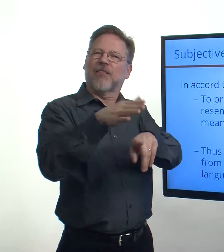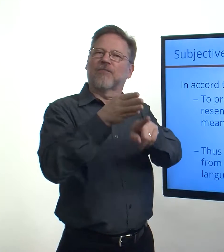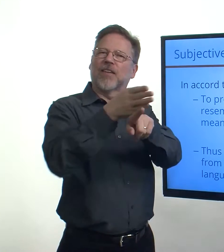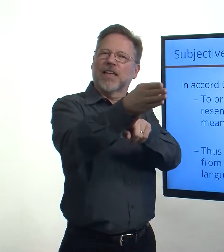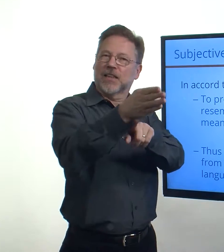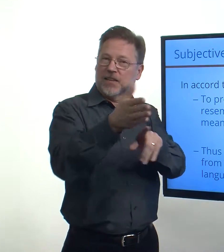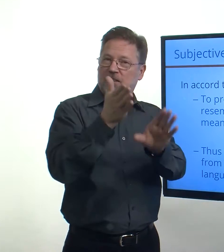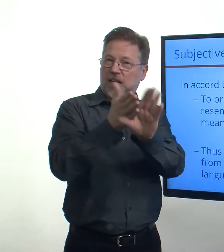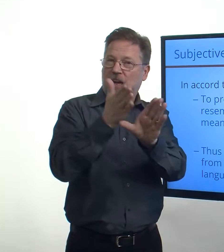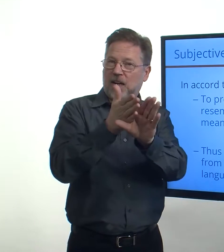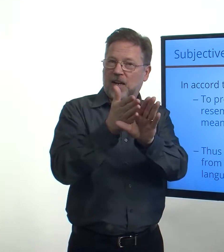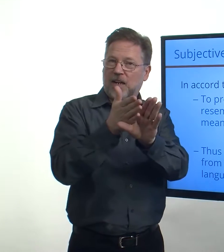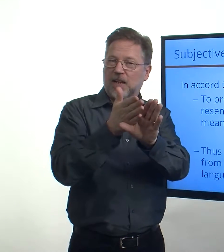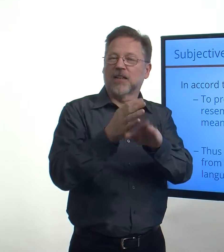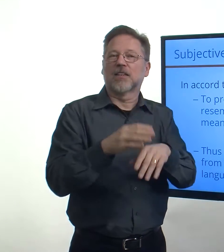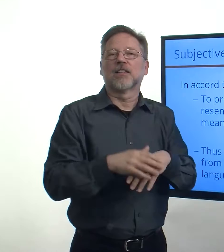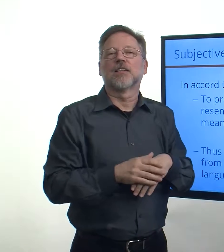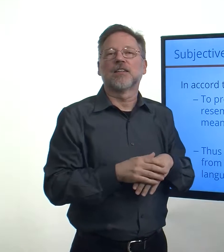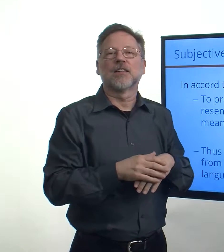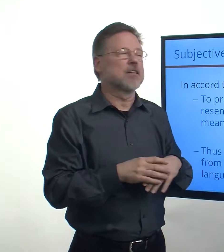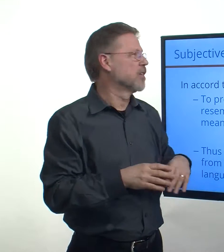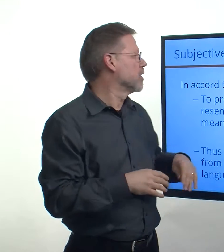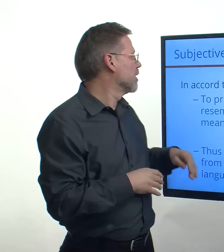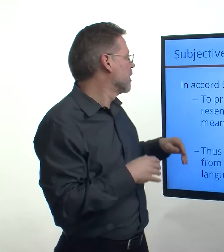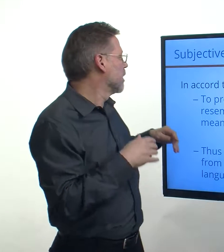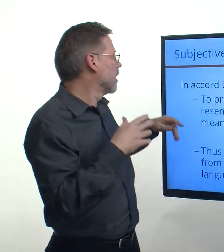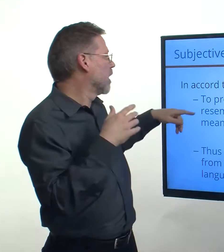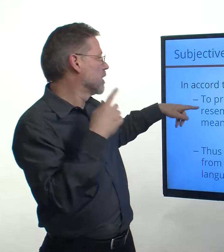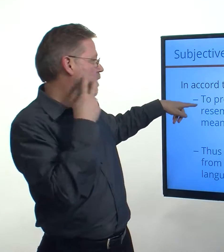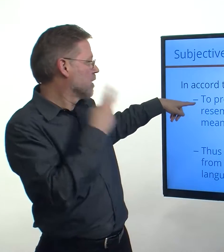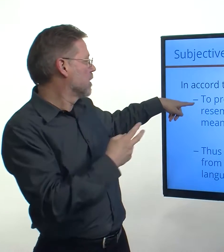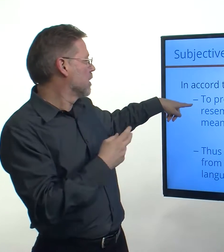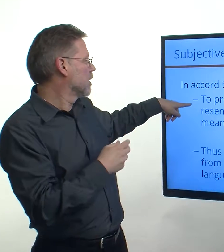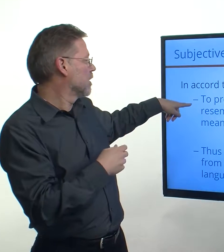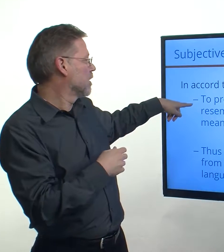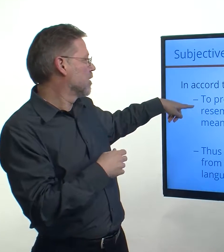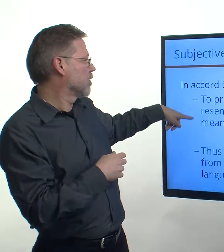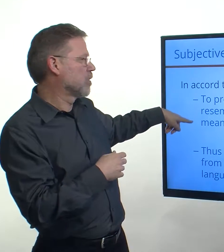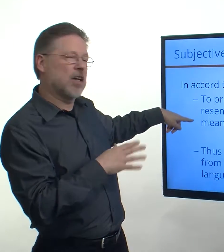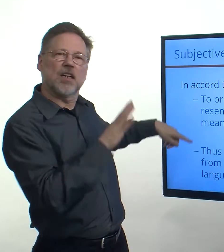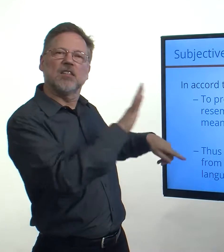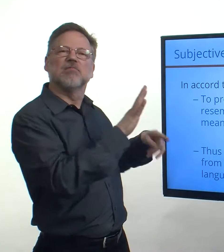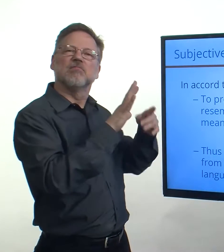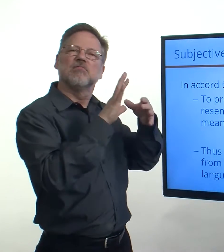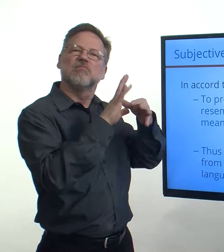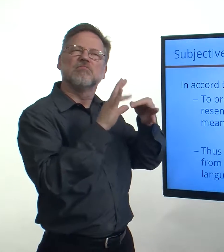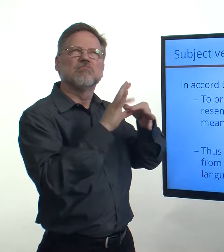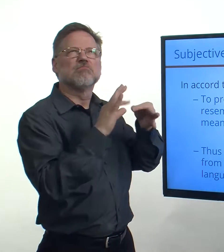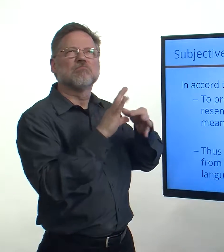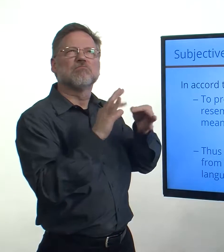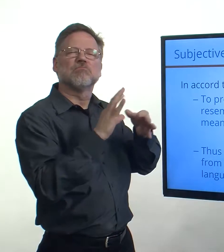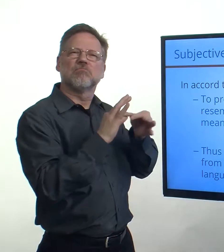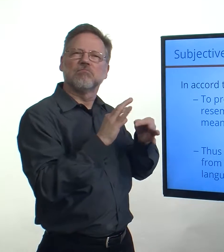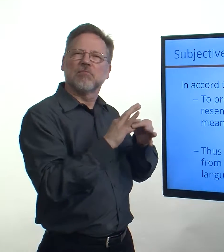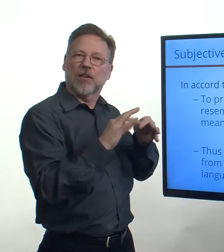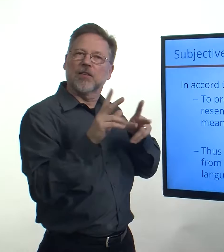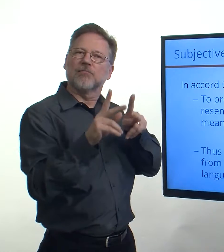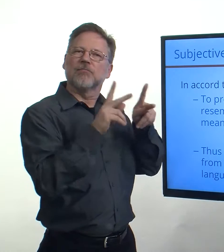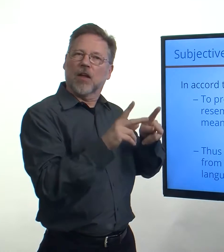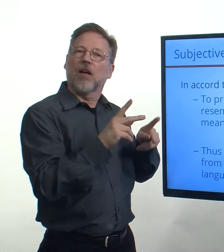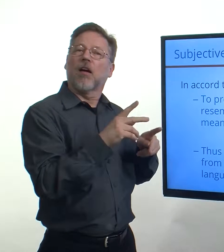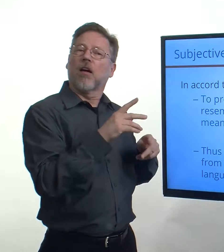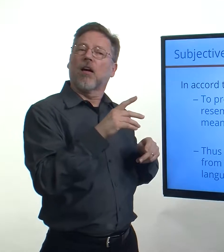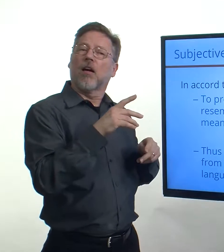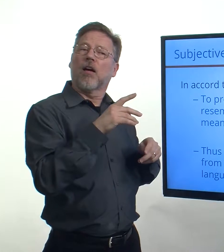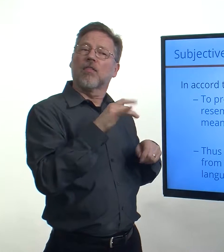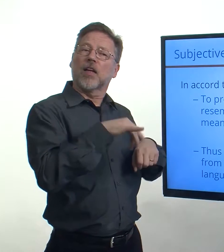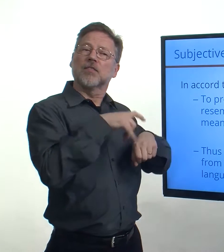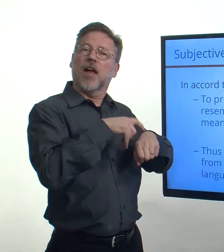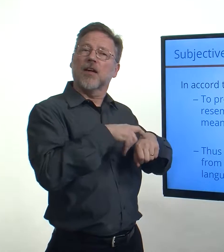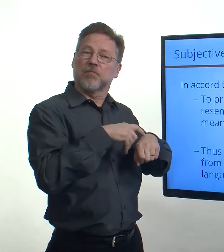as the Father of Psychology, asserted that when processing information, we rely on subjective